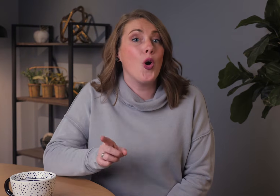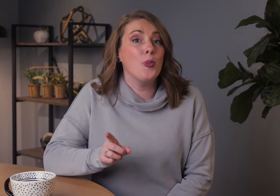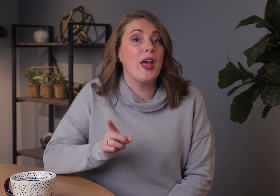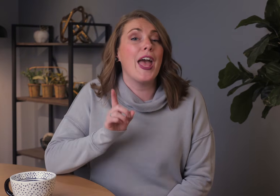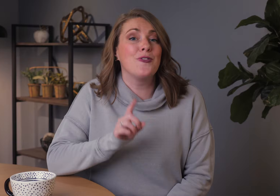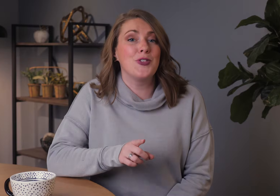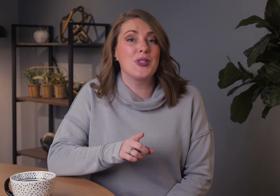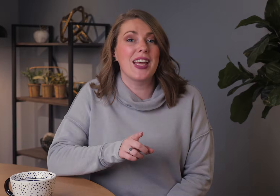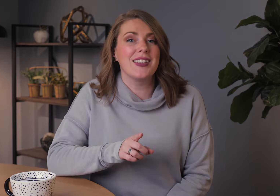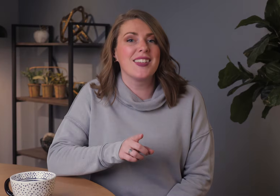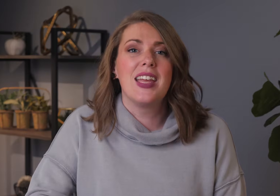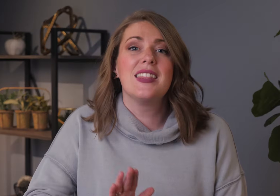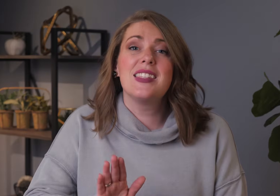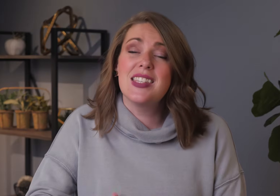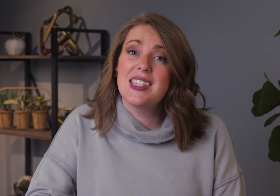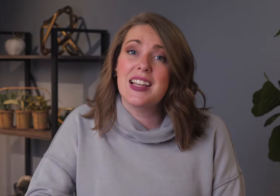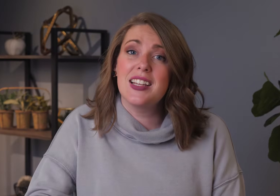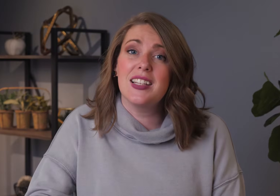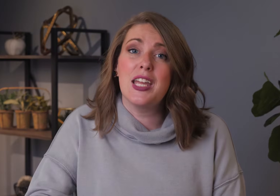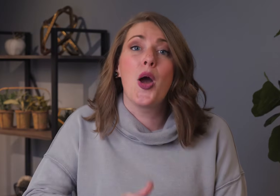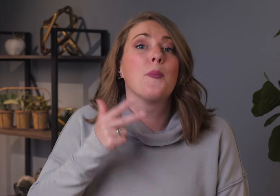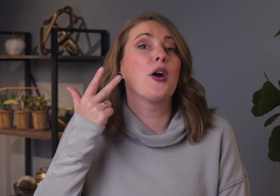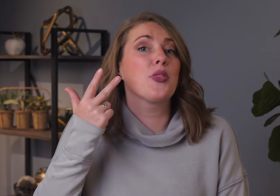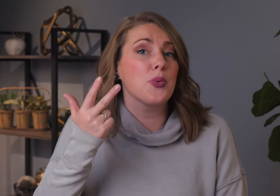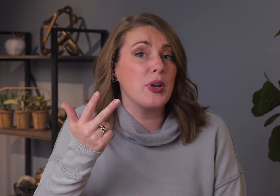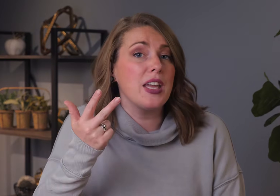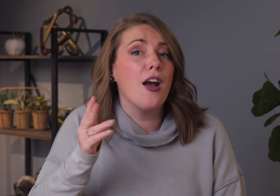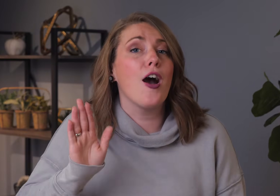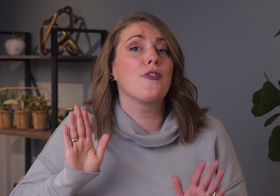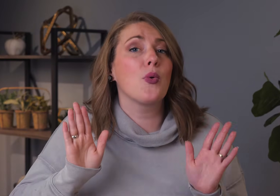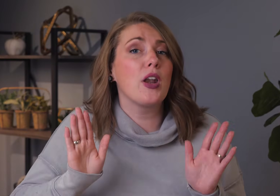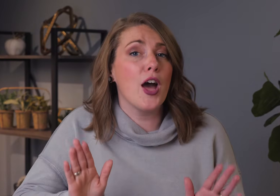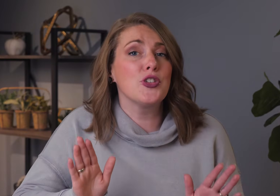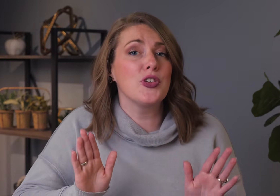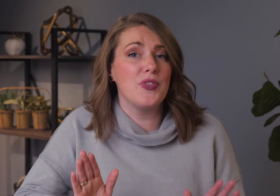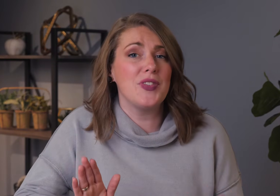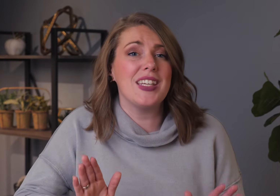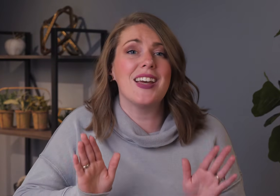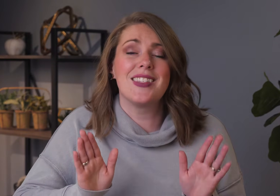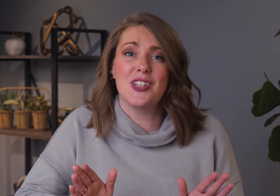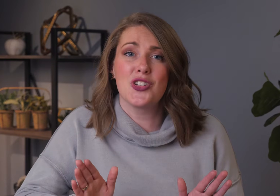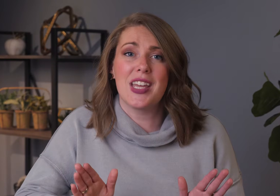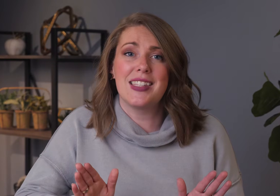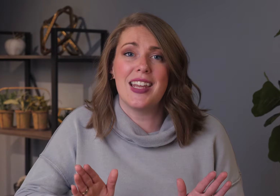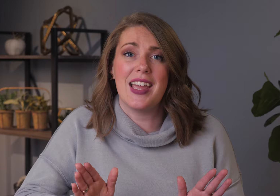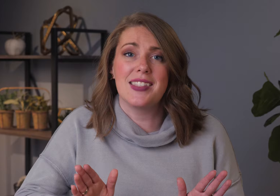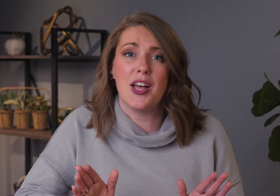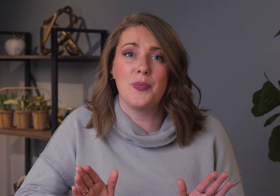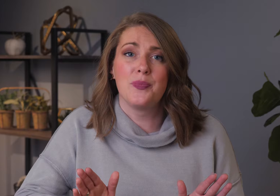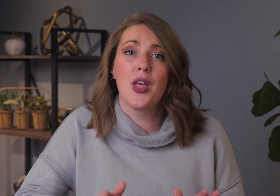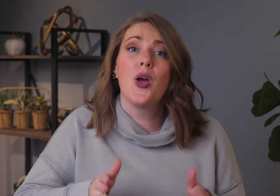home and food signs. This is technically part three of our 150 Essential Signs in ASL,